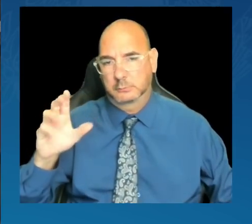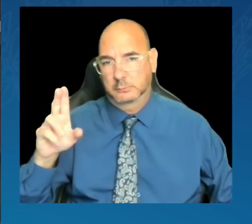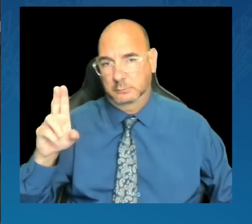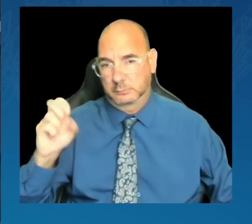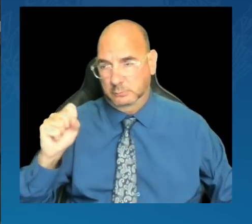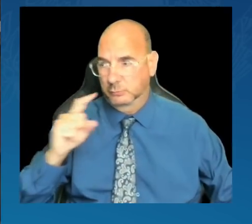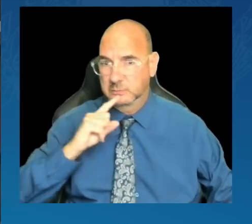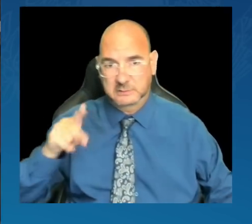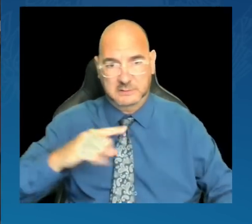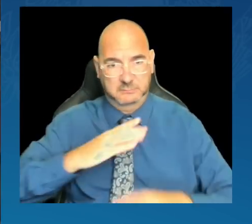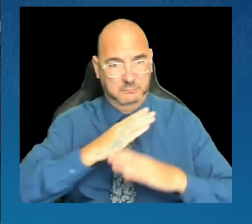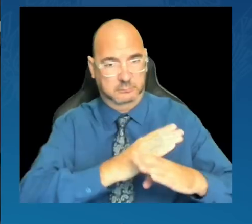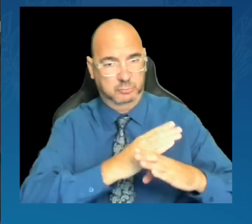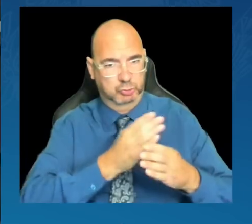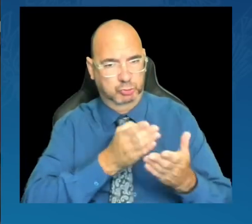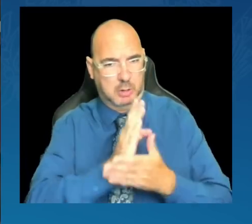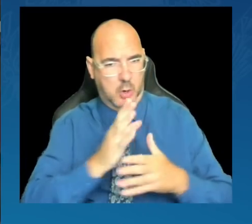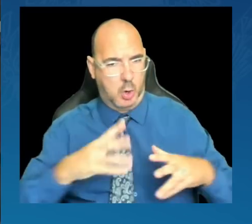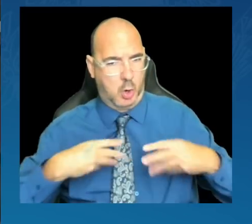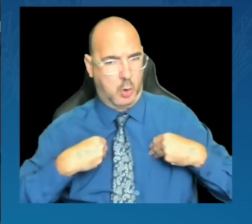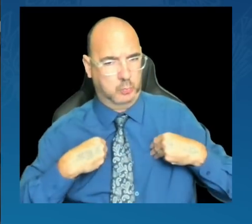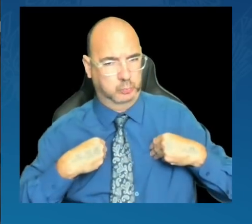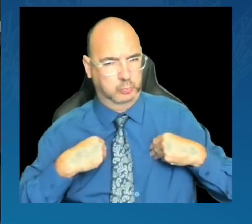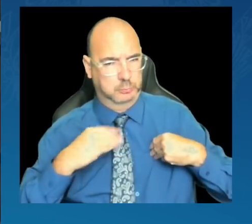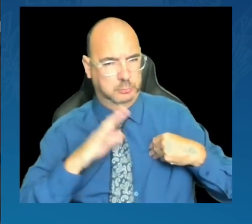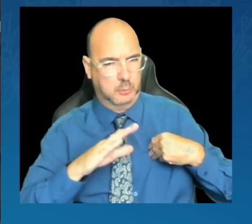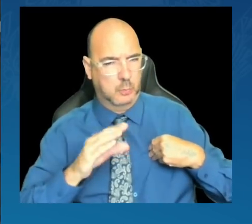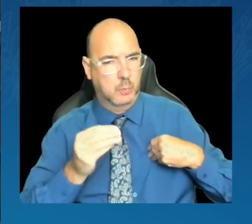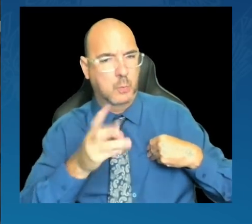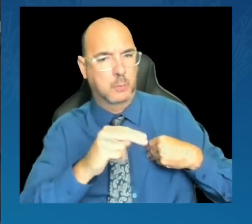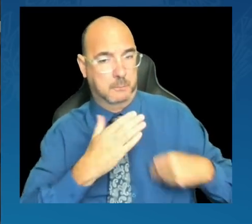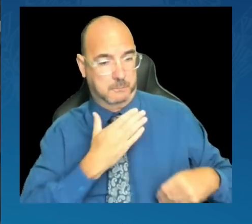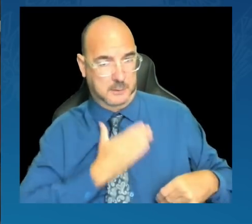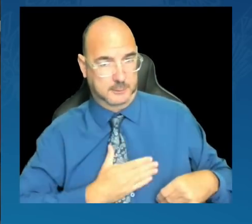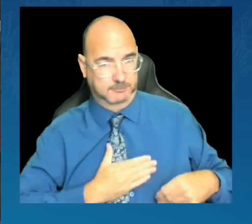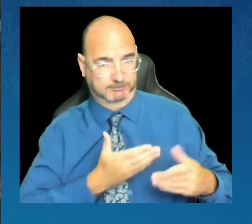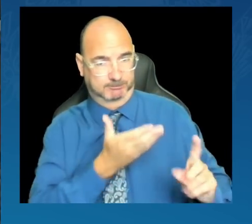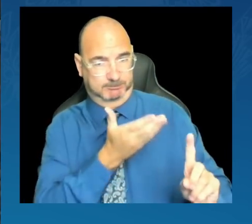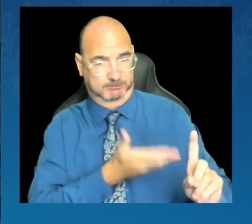Now I'd like to turn it over to the leader of the Indiana Senate Democrats, Greg Taylor.